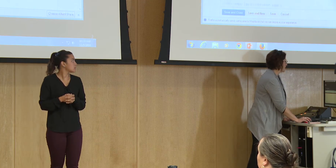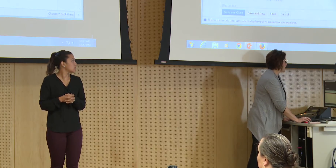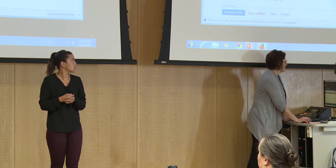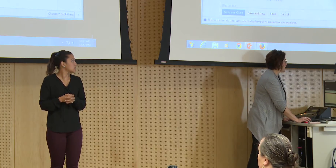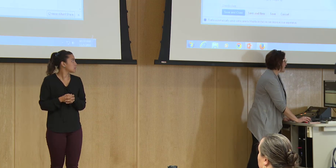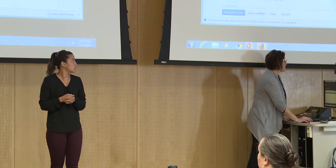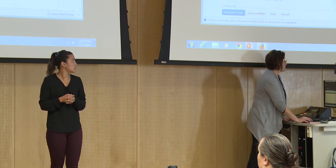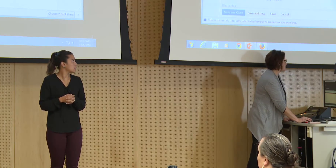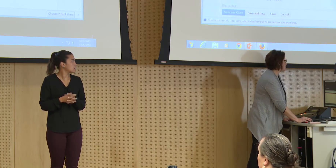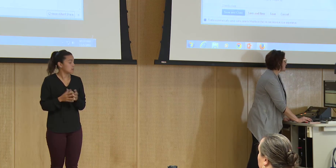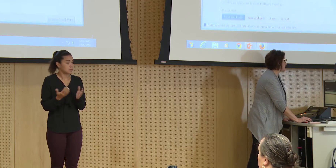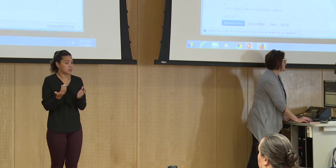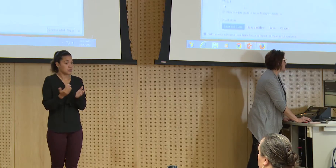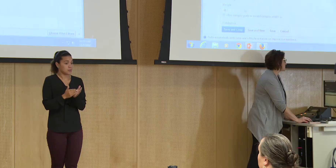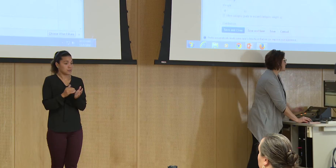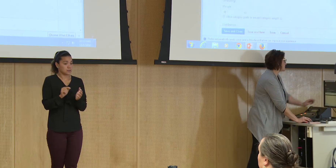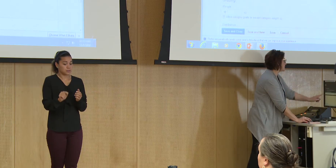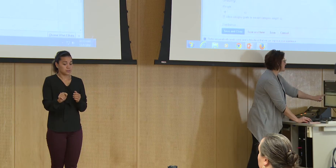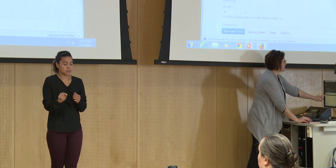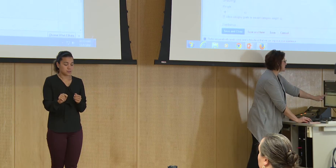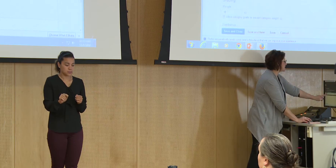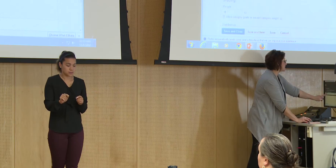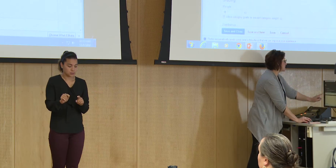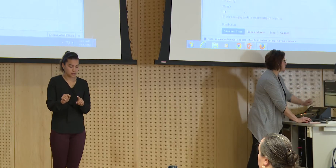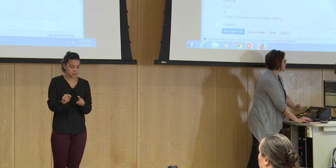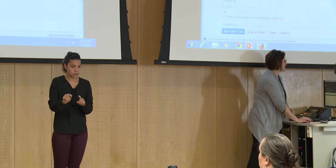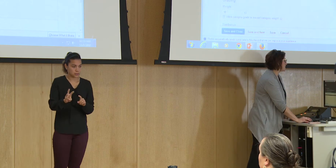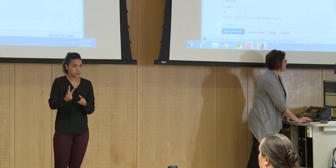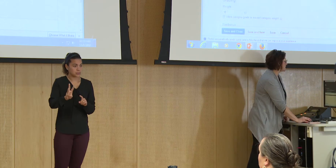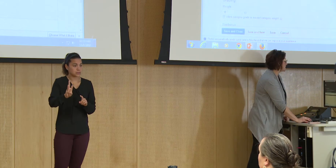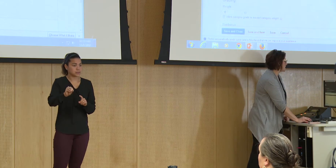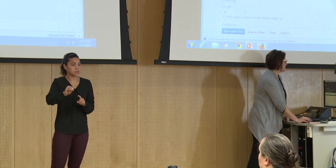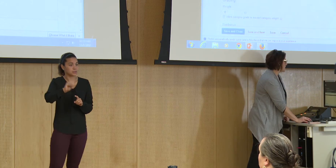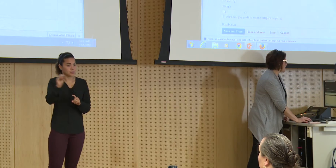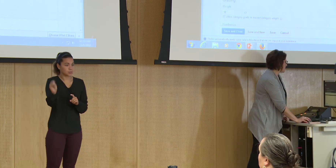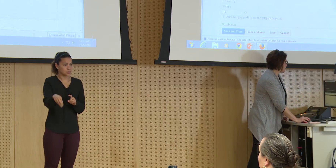Again, this is 60%.